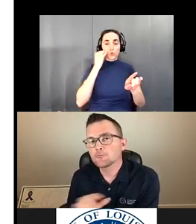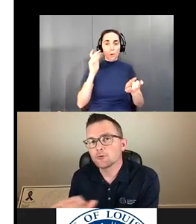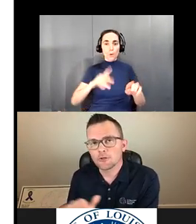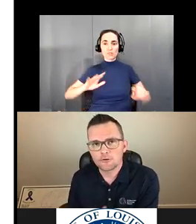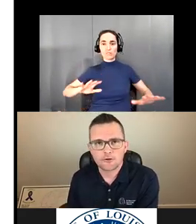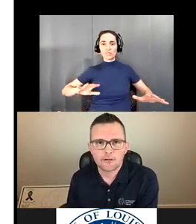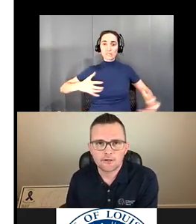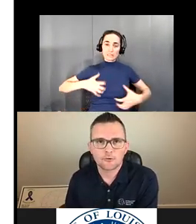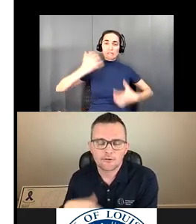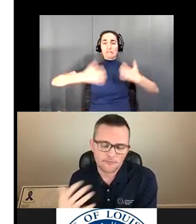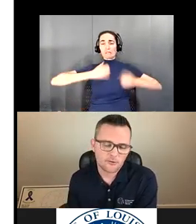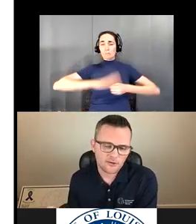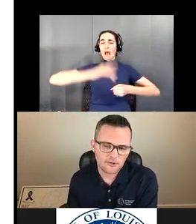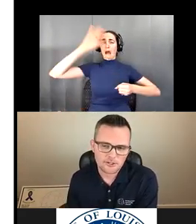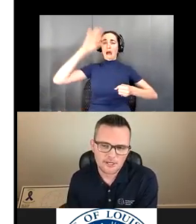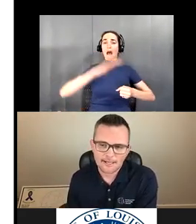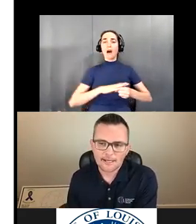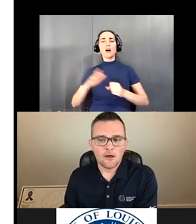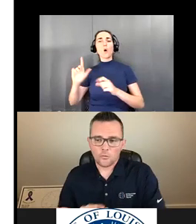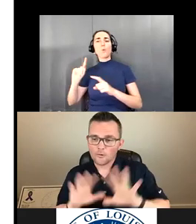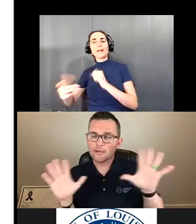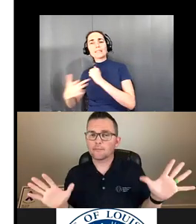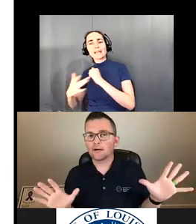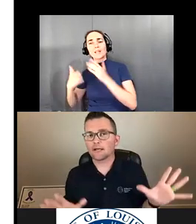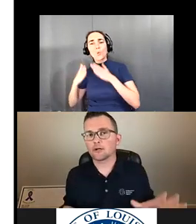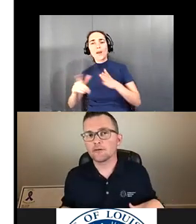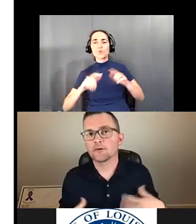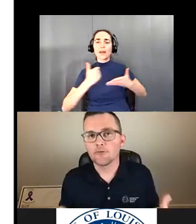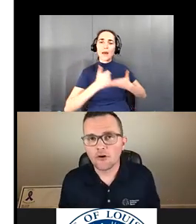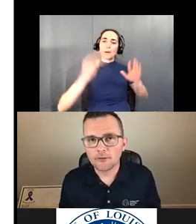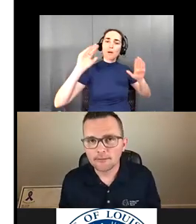put those on there, will there understand that we're big about caregiver involvement.